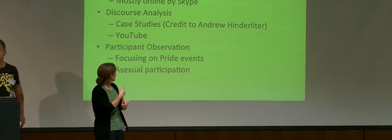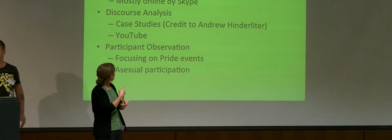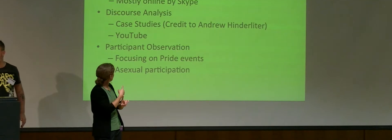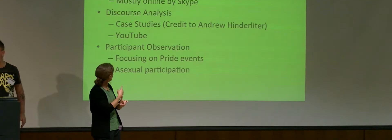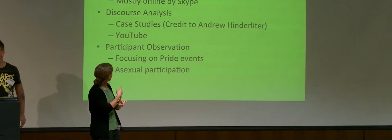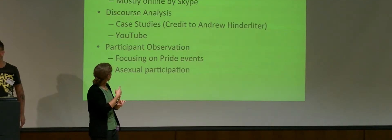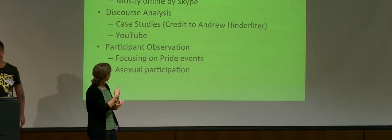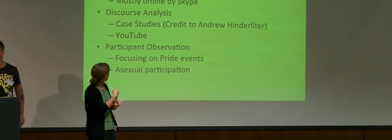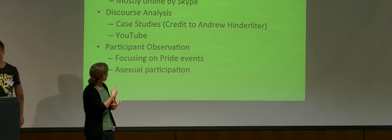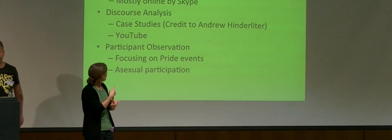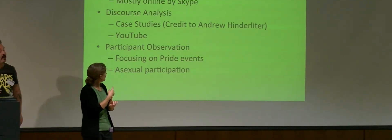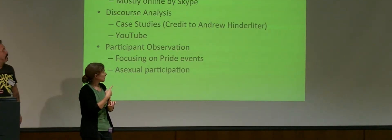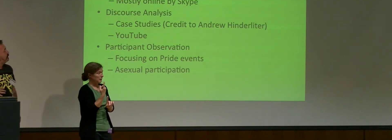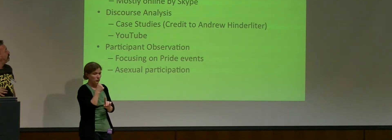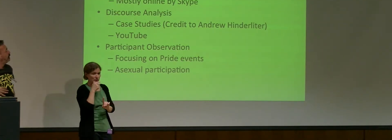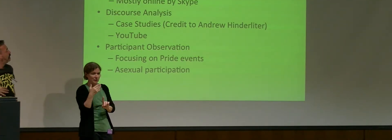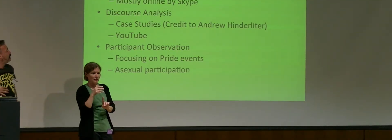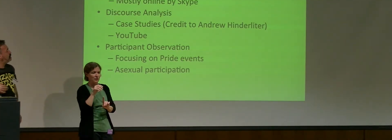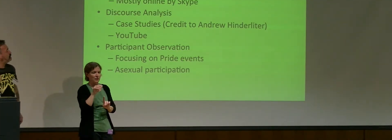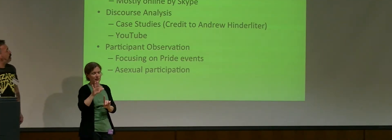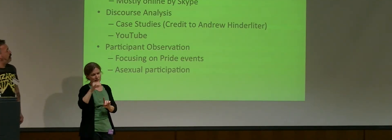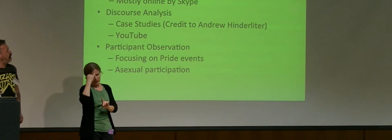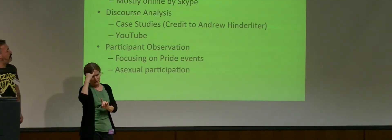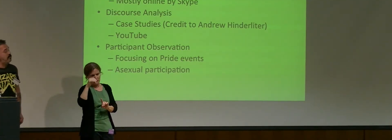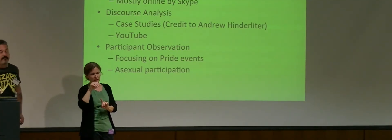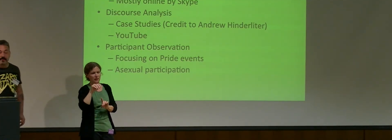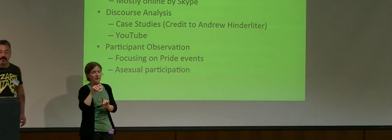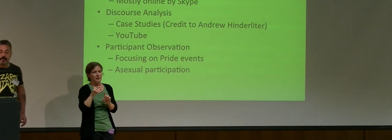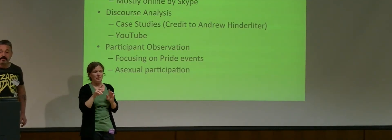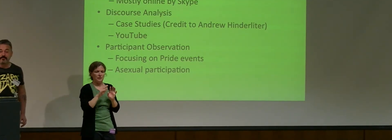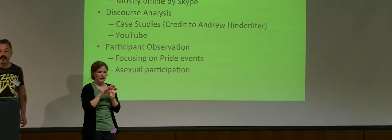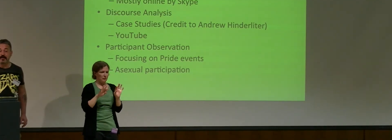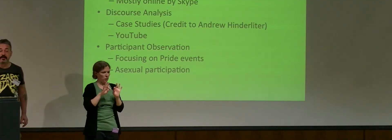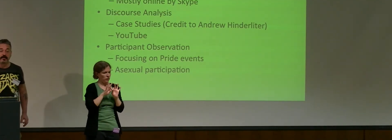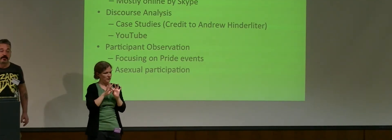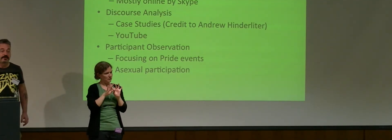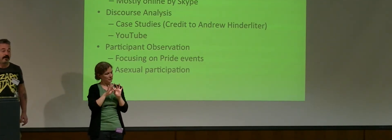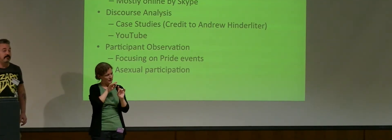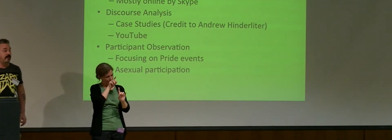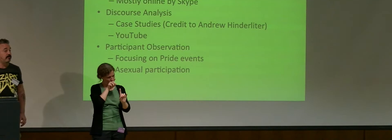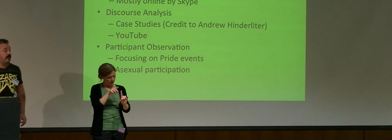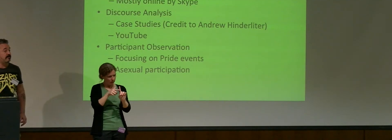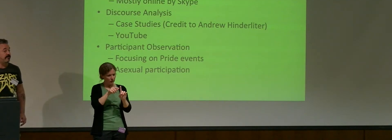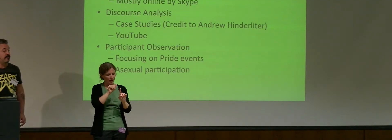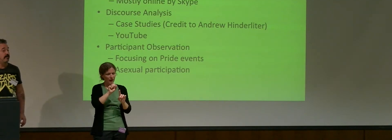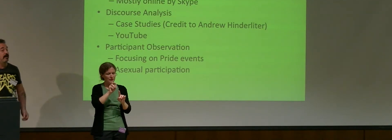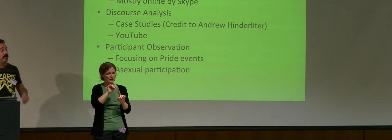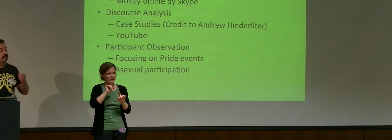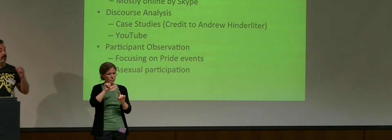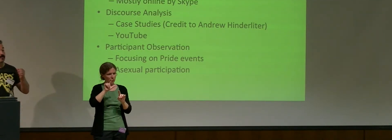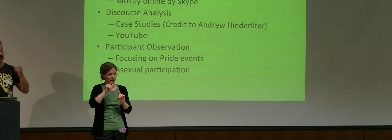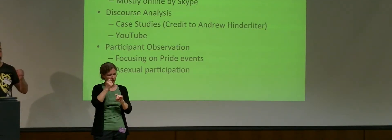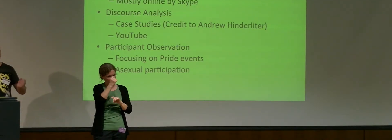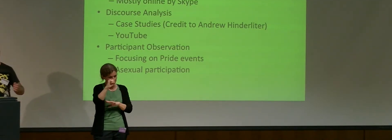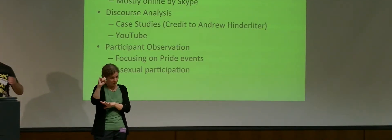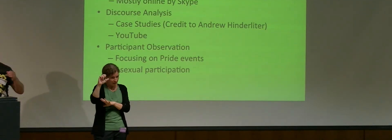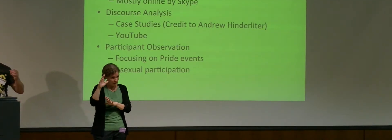and it’s an idea of his which I’m using. Which is one thing that is very specific to asexual activism is the way that you use case studies